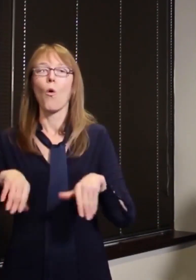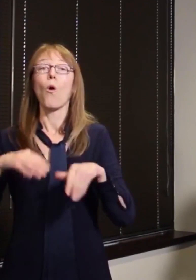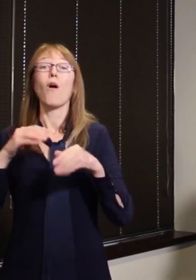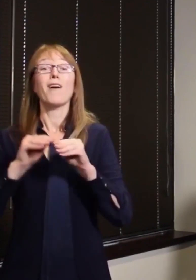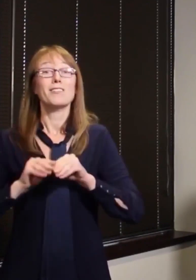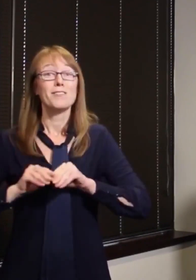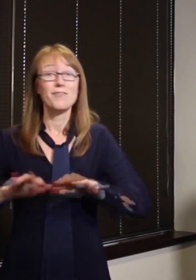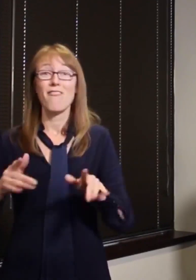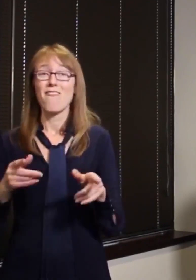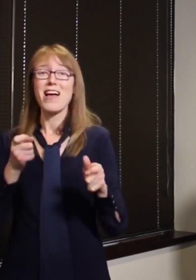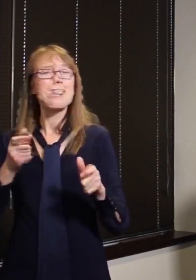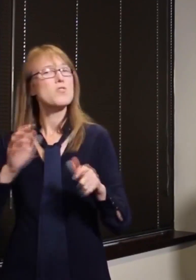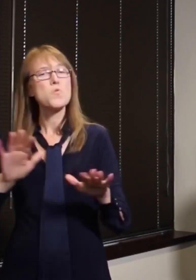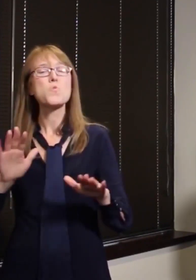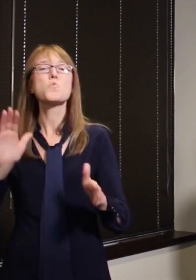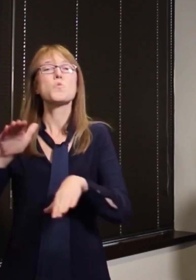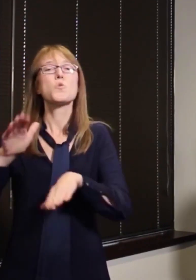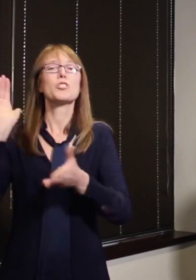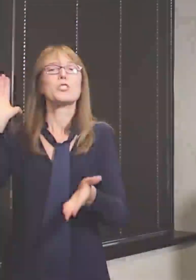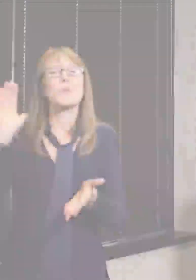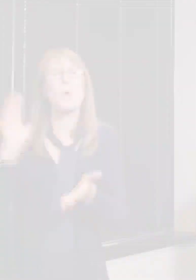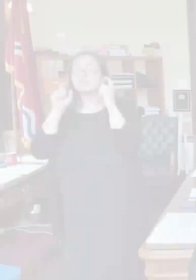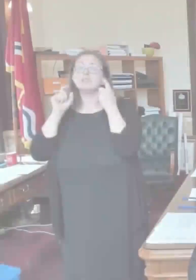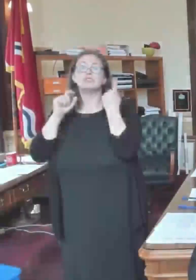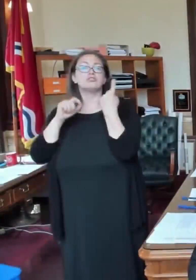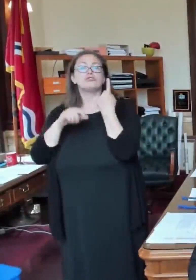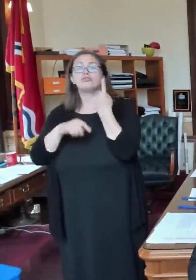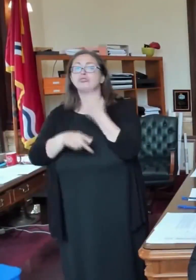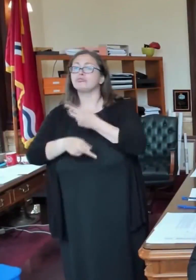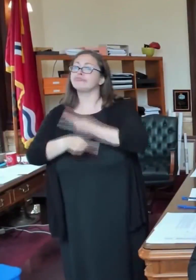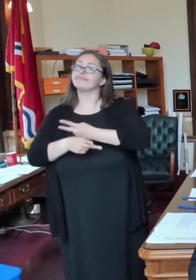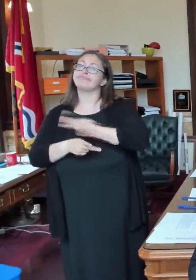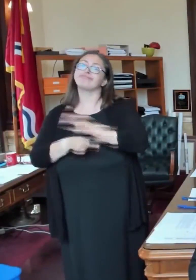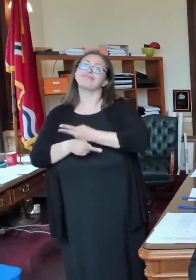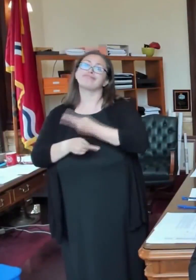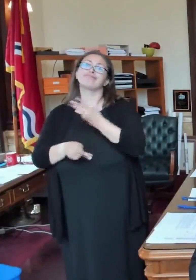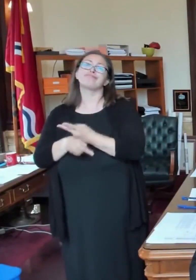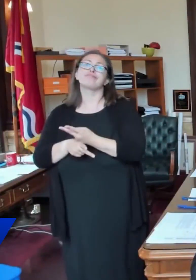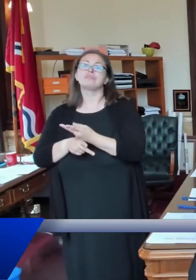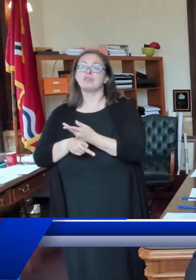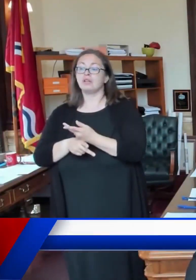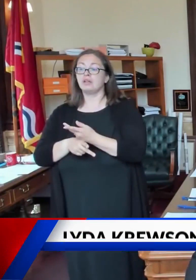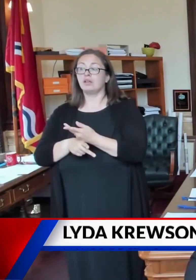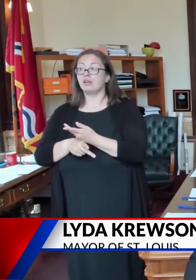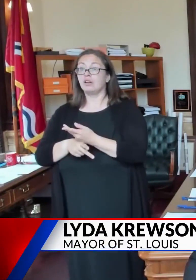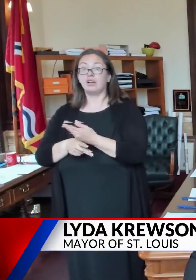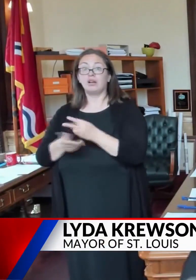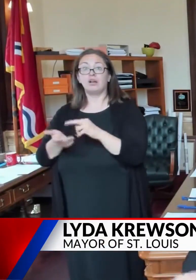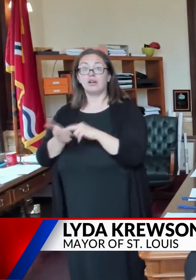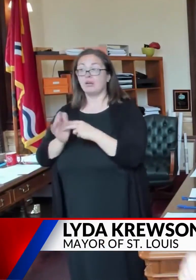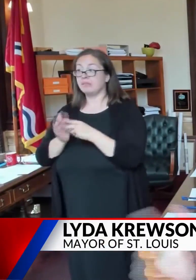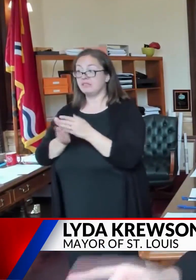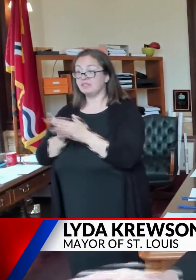THE MAJORITY OF PEOPLE IN THE COMMUNITY WEAR A MASK. YOU CAN EFFECTIVELY REDUCE THE TRANSMISSION OR THE TRANSMISSION RATE THAT WE'VE